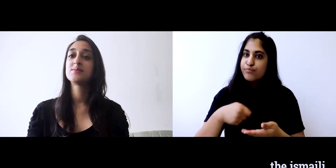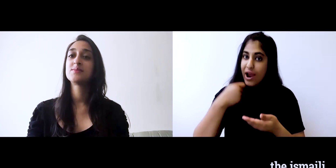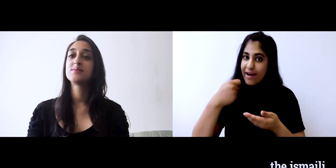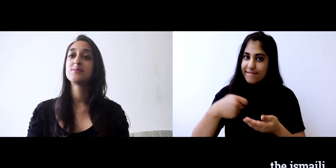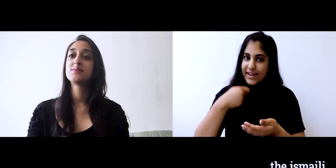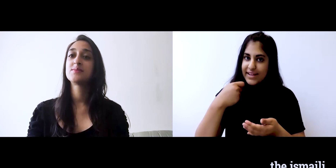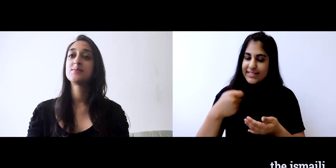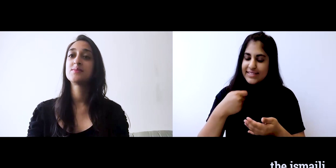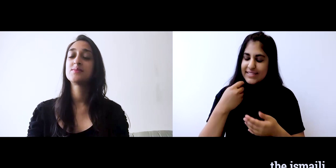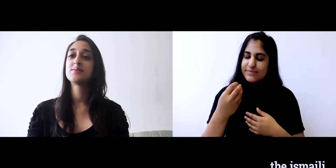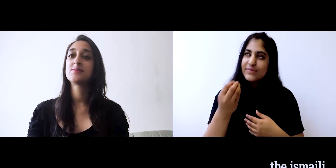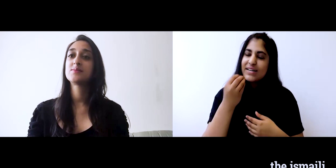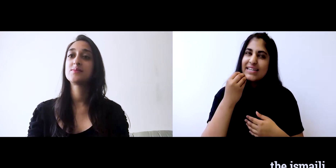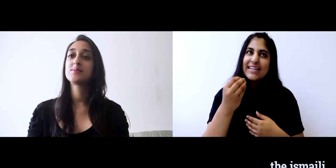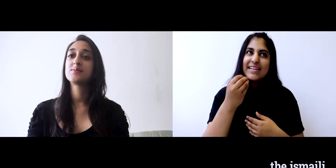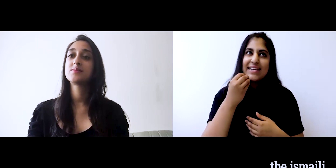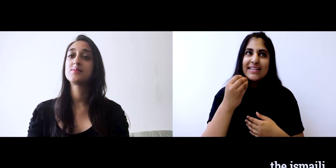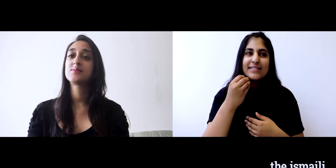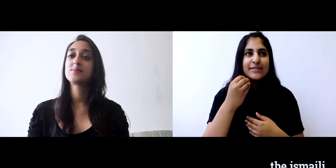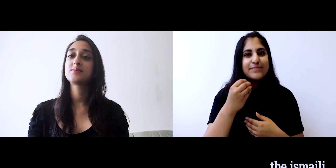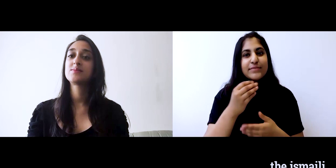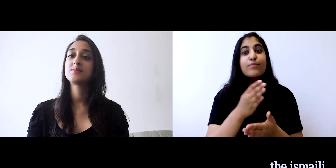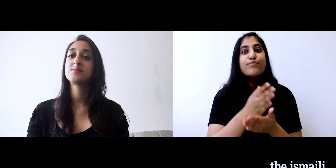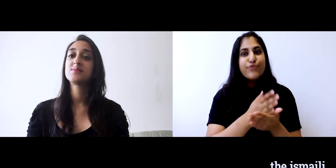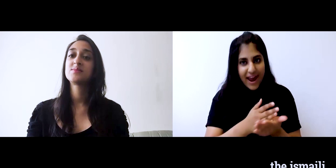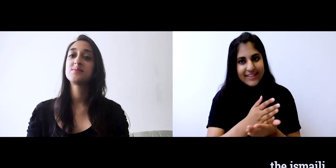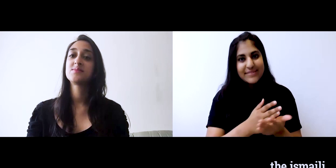breakfast eat bread.